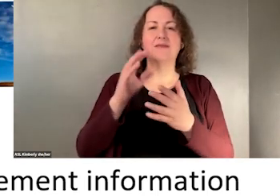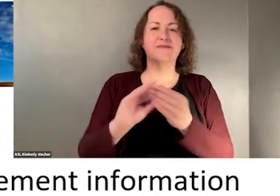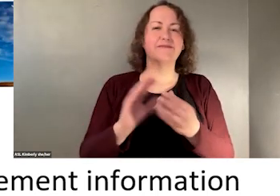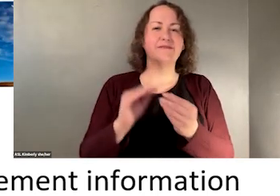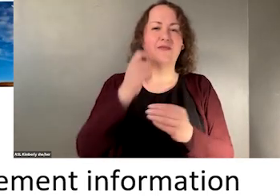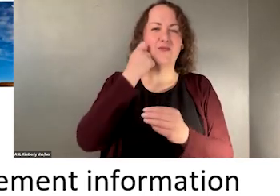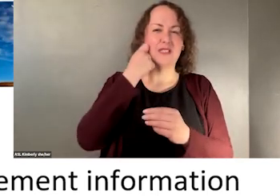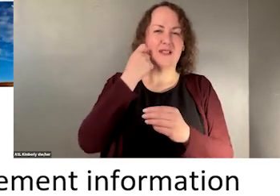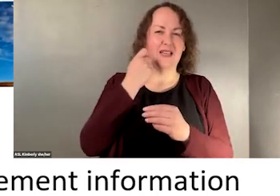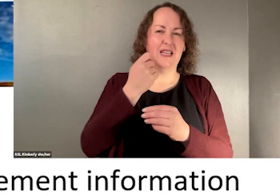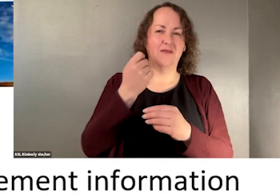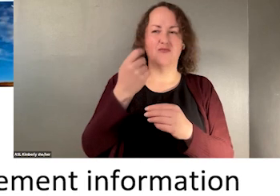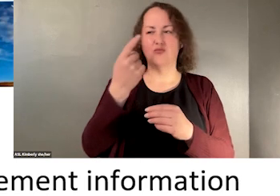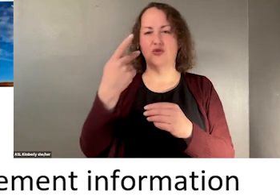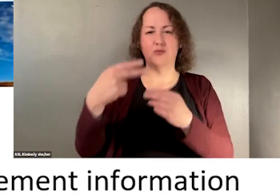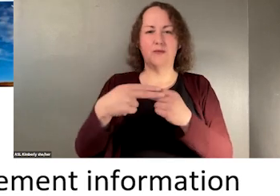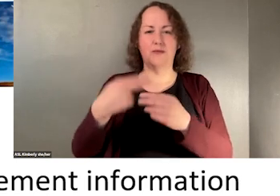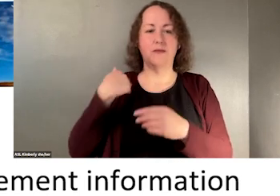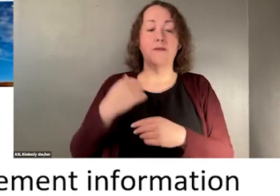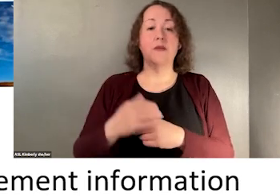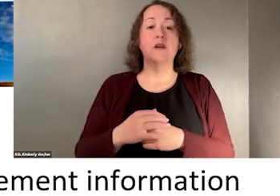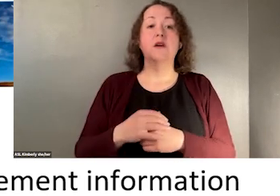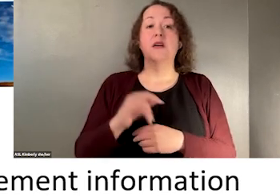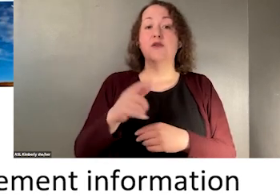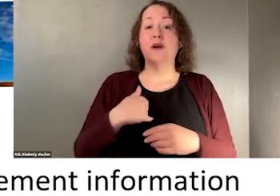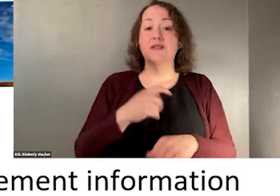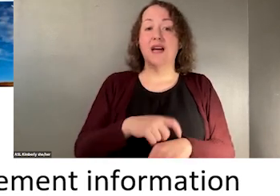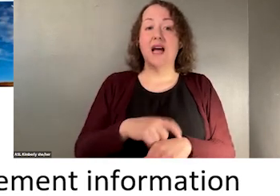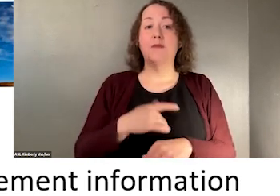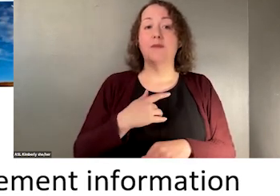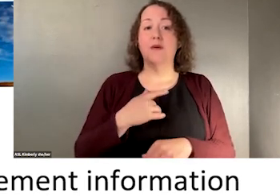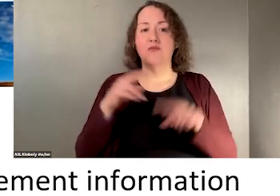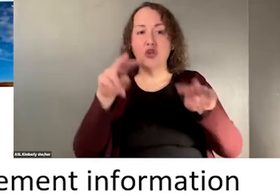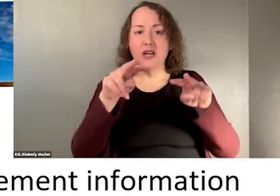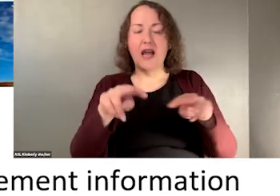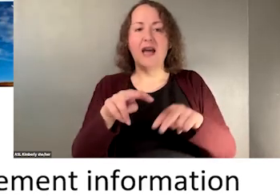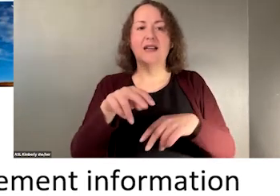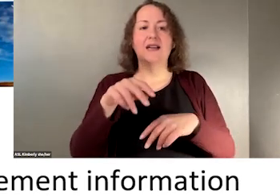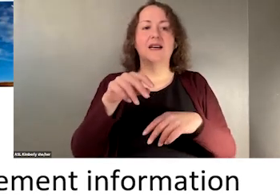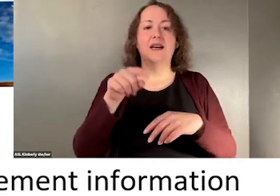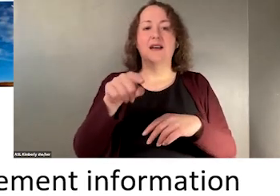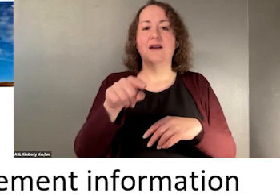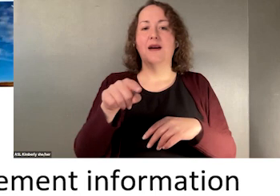When you have some free time, feel free to check out Research.gov "About Proposal Preparation and Submission" as well as the